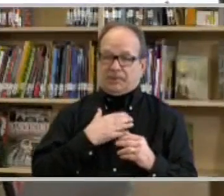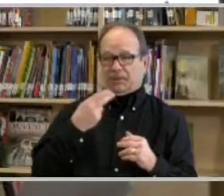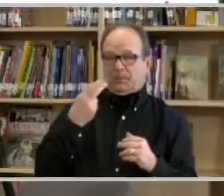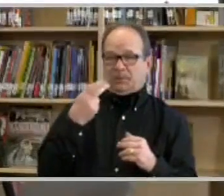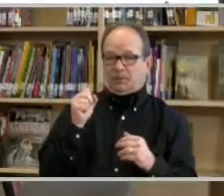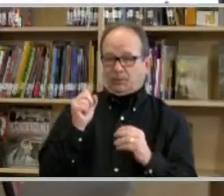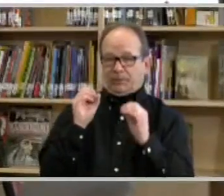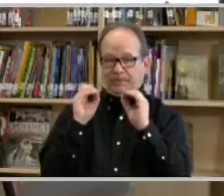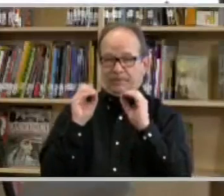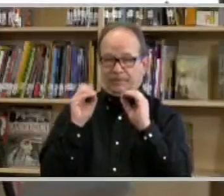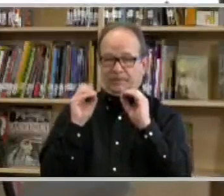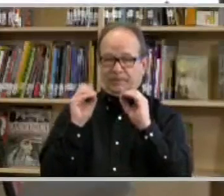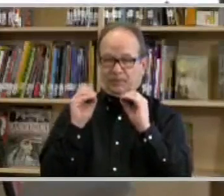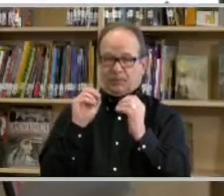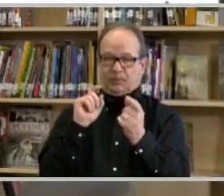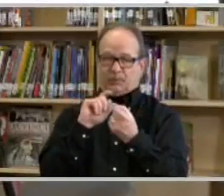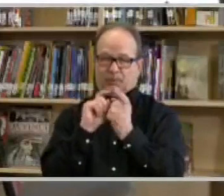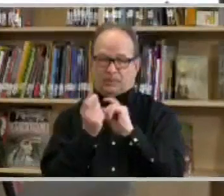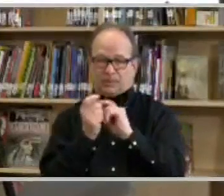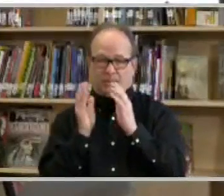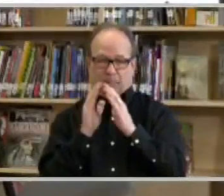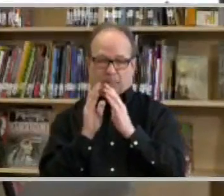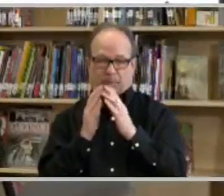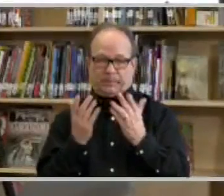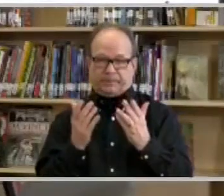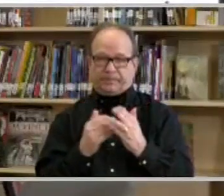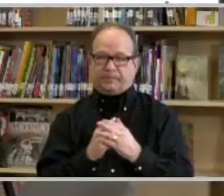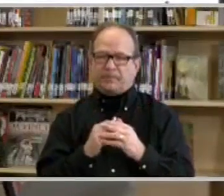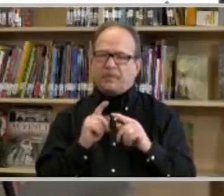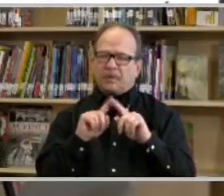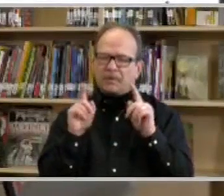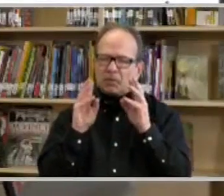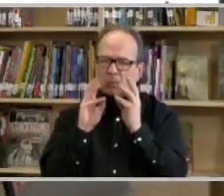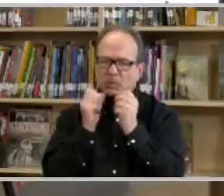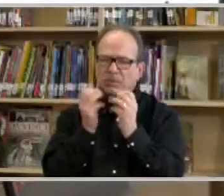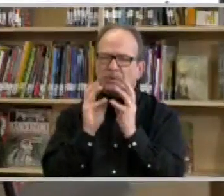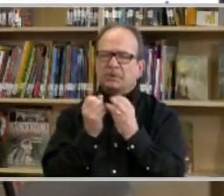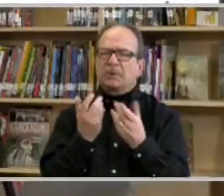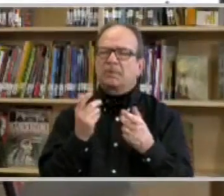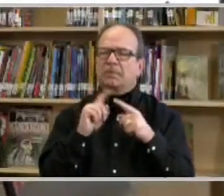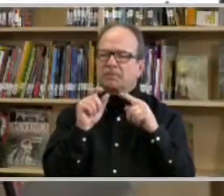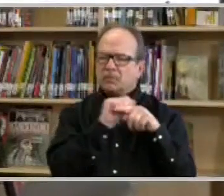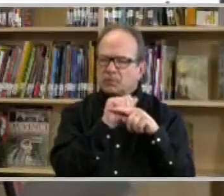COMMUNITY. SO THAT WAS A MORE PUBLIC, MORE,